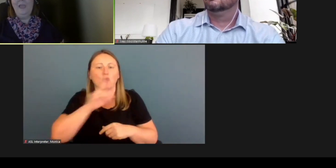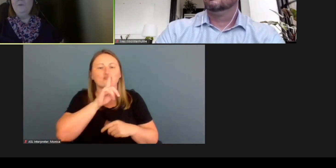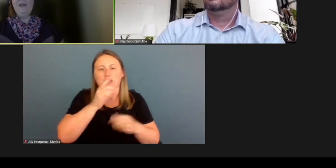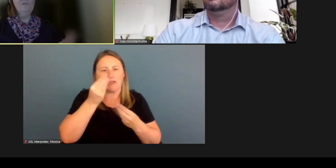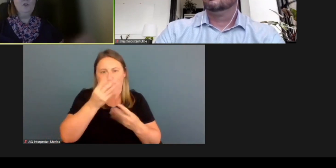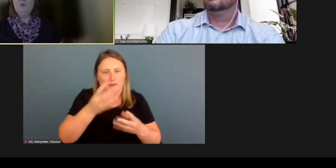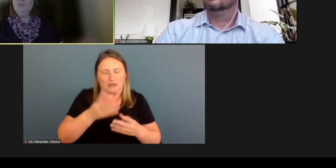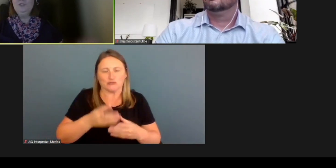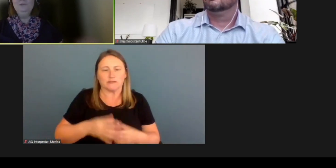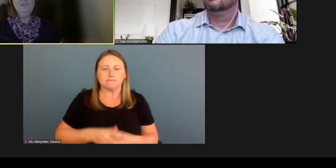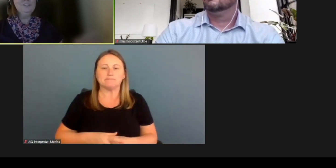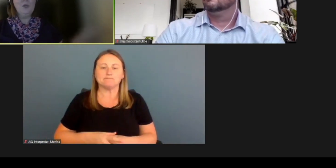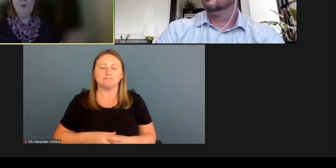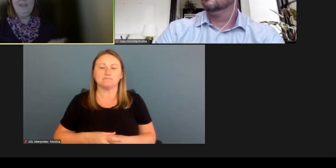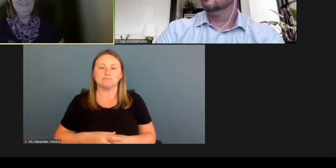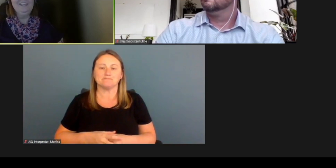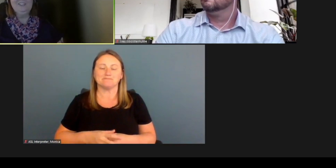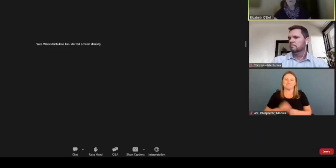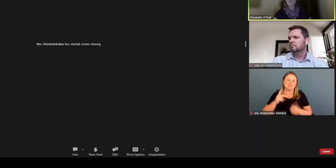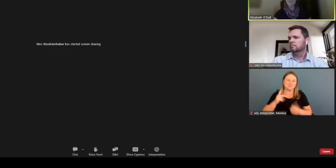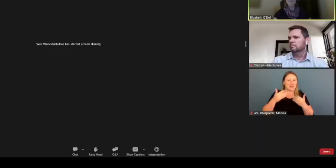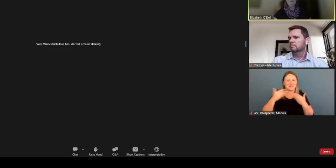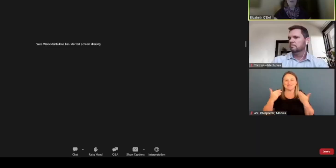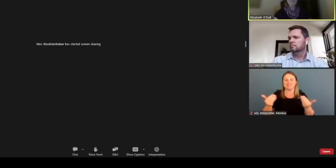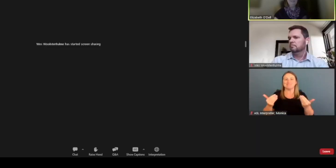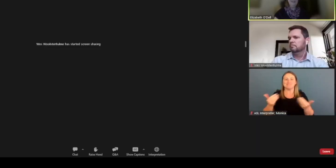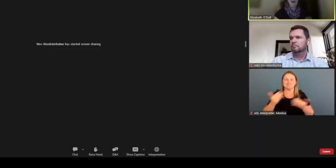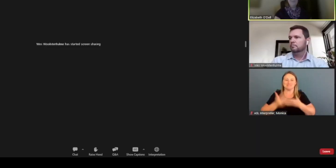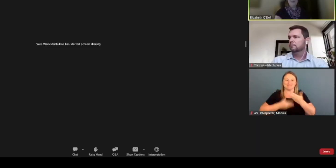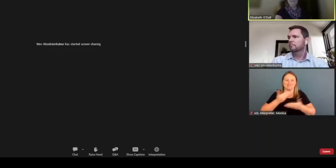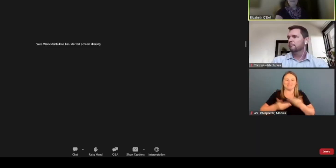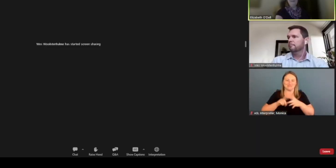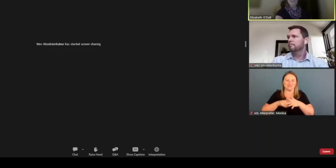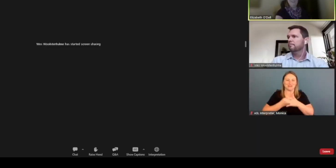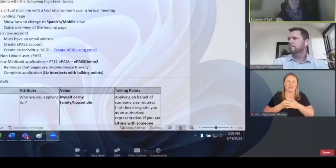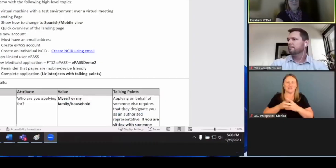And without further ado, let's go ahead and get started. Wes, I'll pass it back to you.